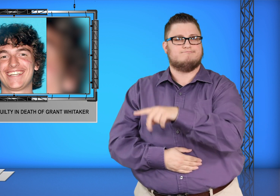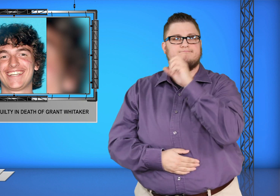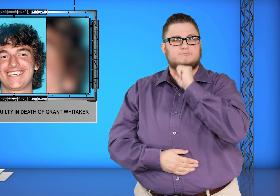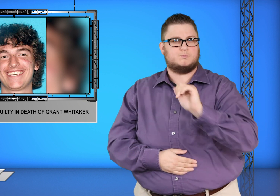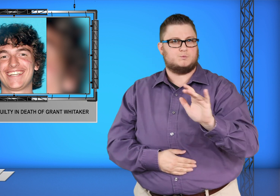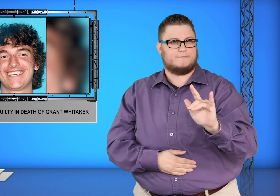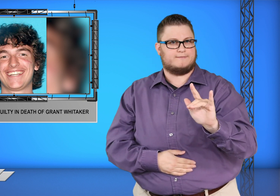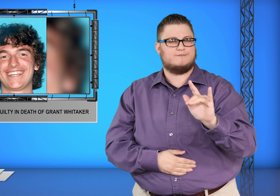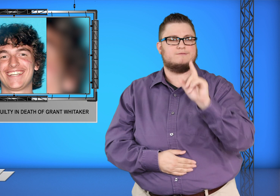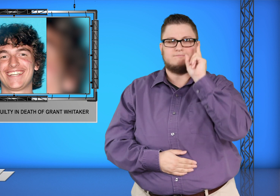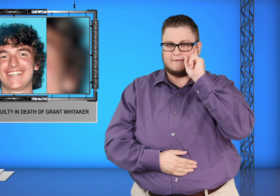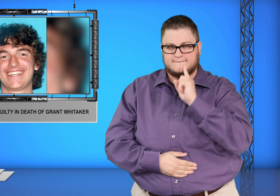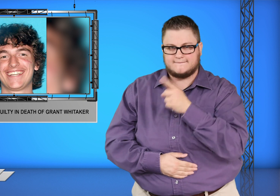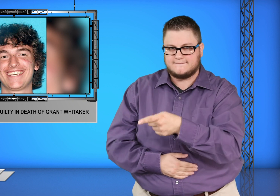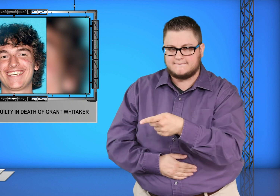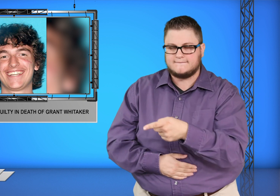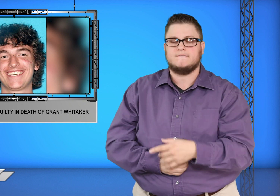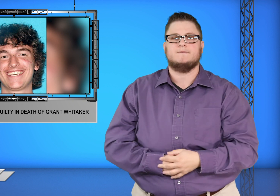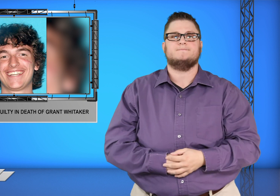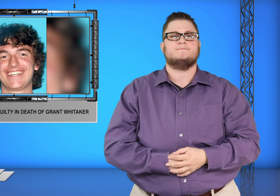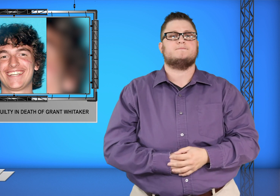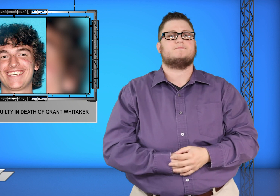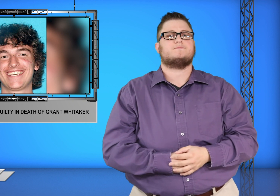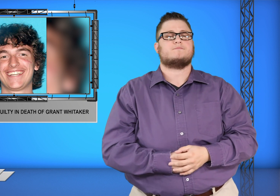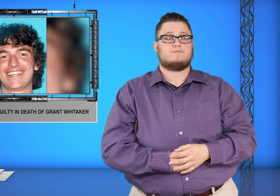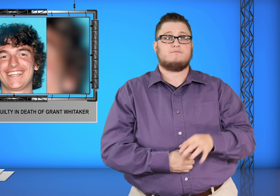deaf man, earlier this year.